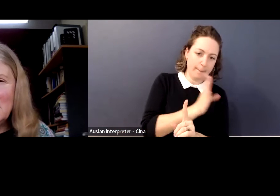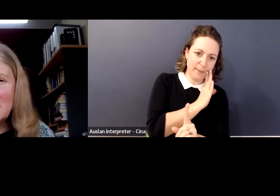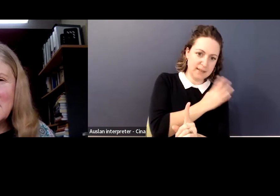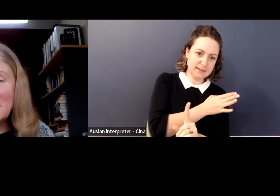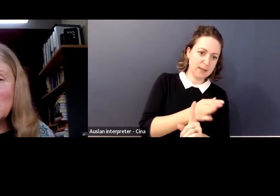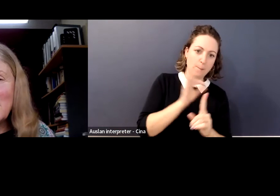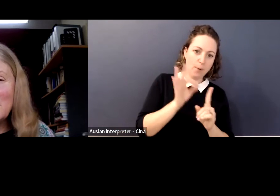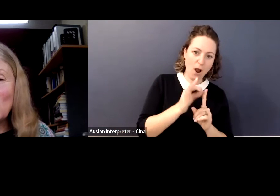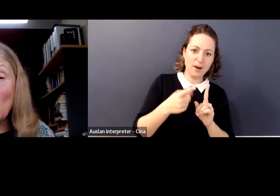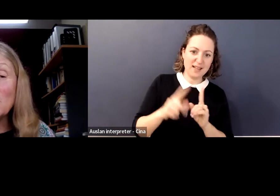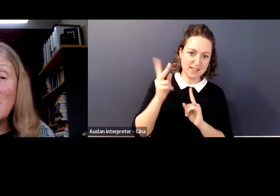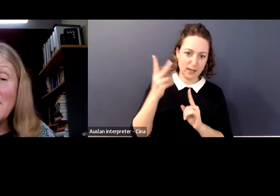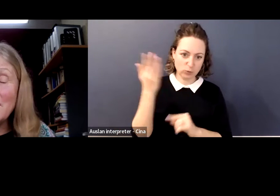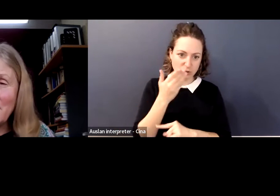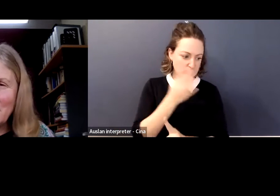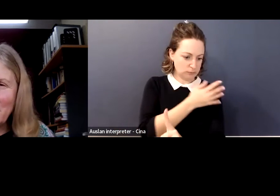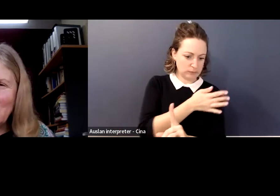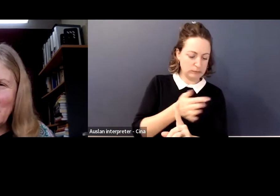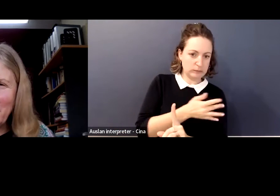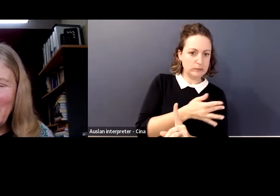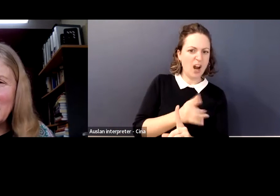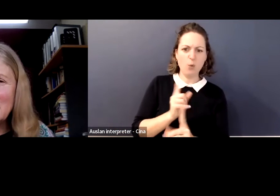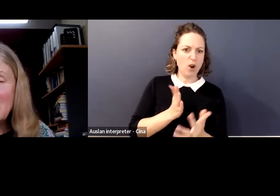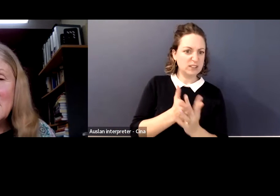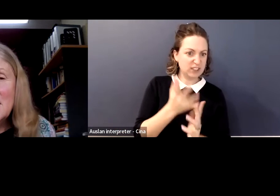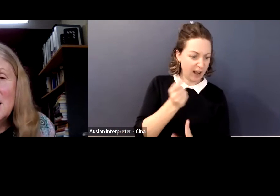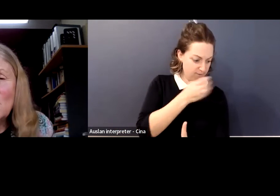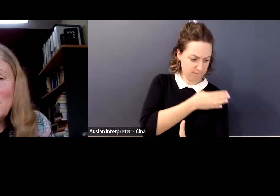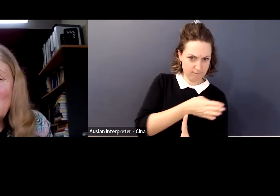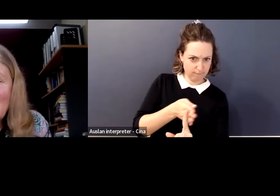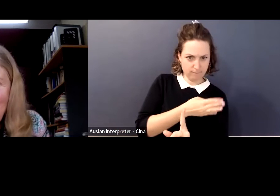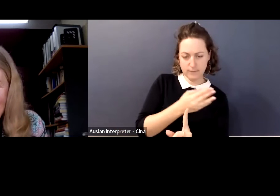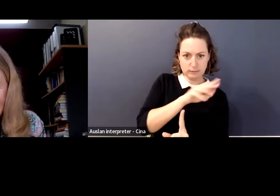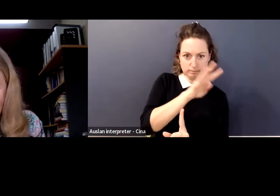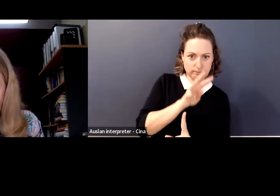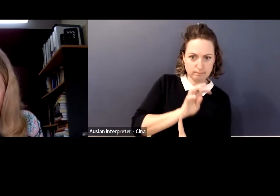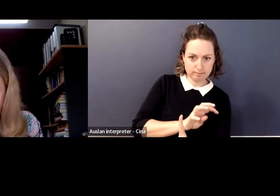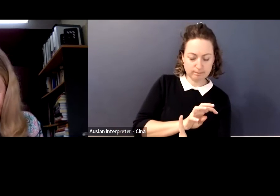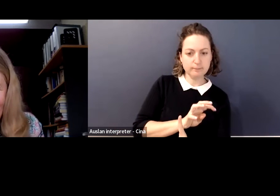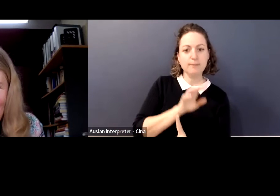years and what kind of intervention they've had. It's also the case that unfortunately